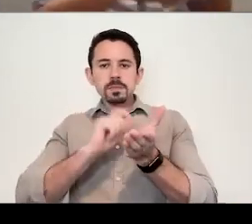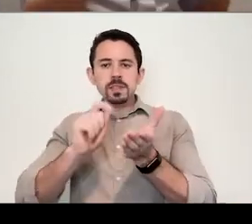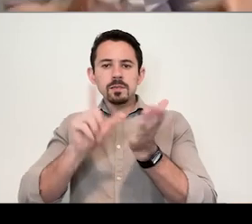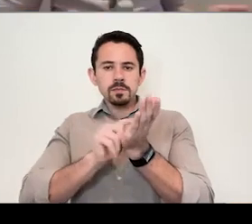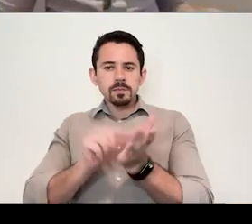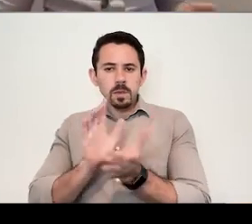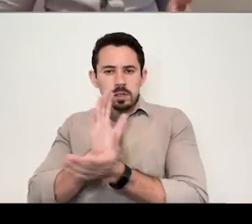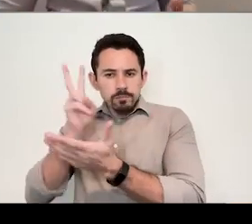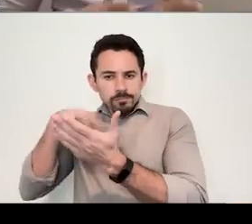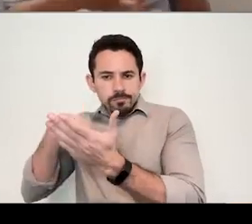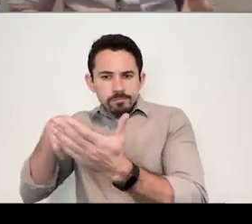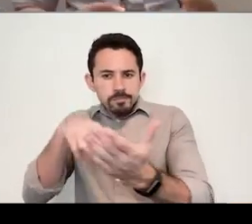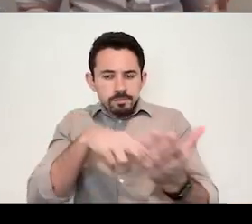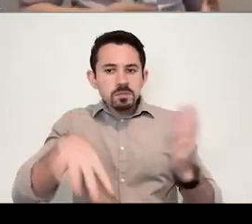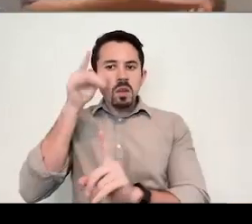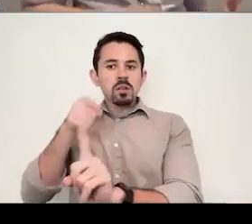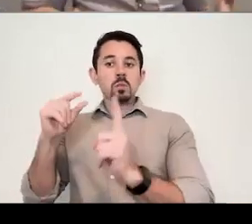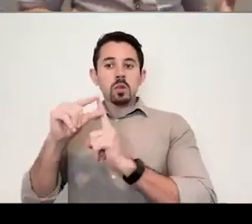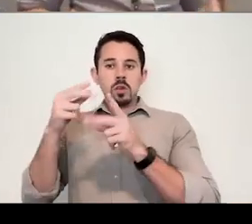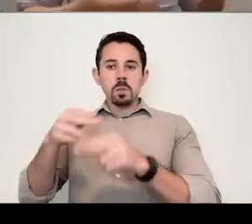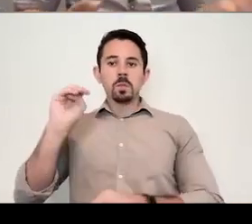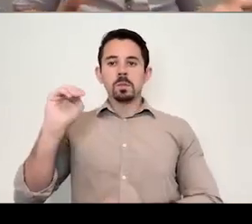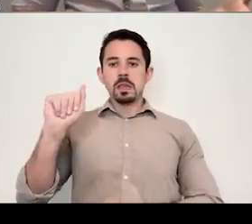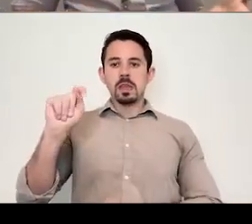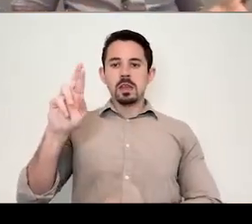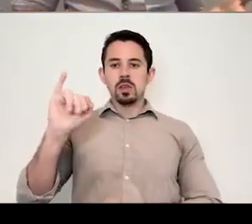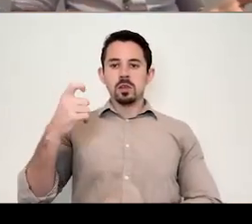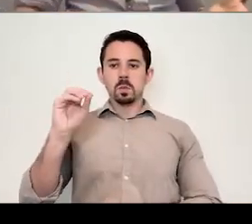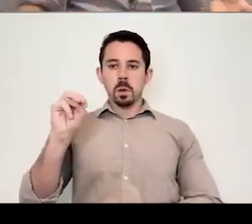To begin answering this I took a deep dive into the literature and I came across the term,